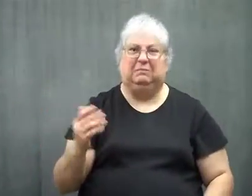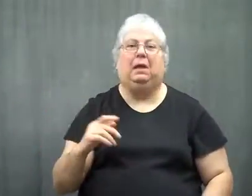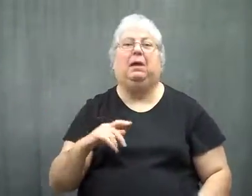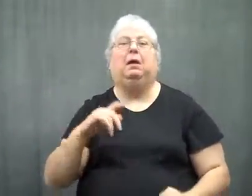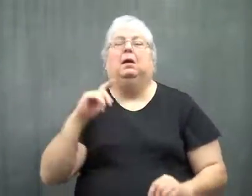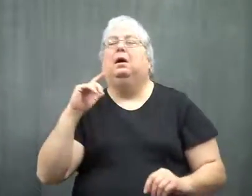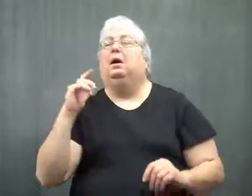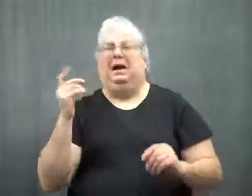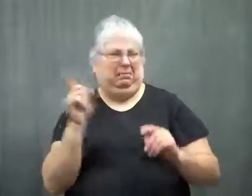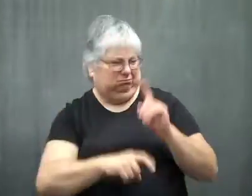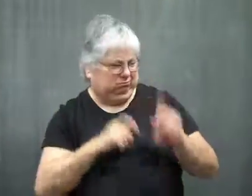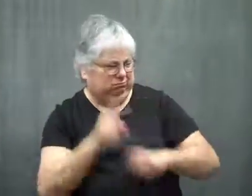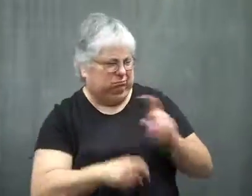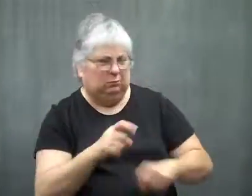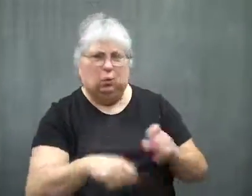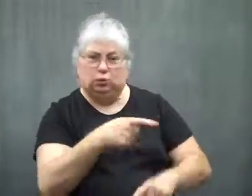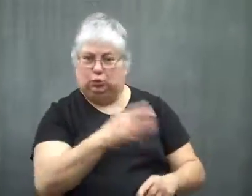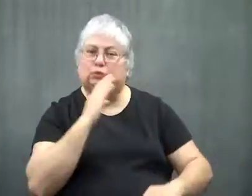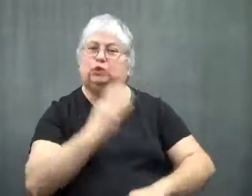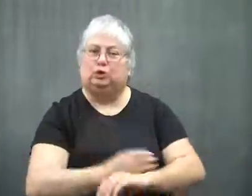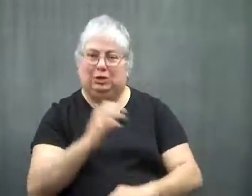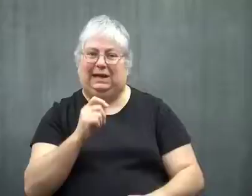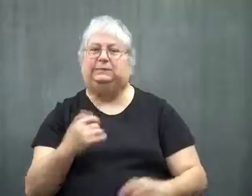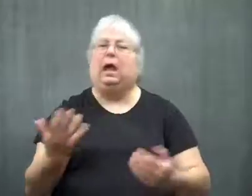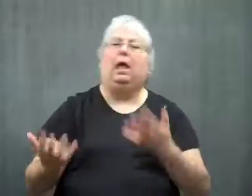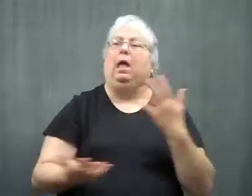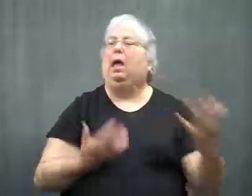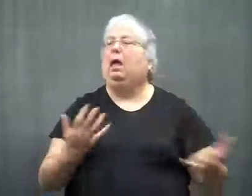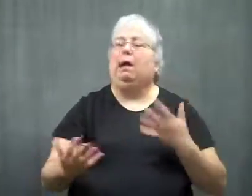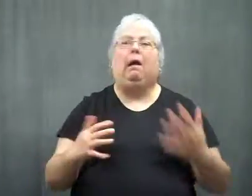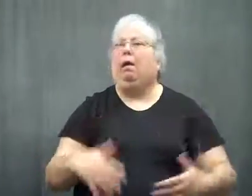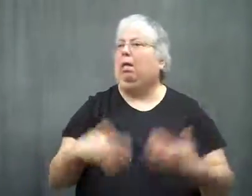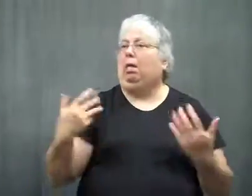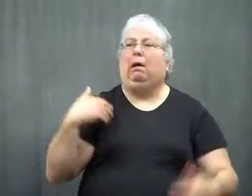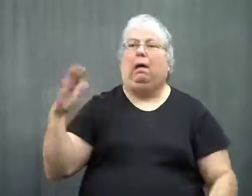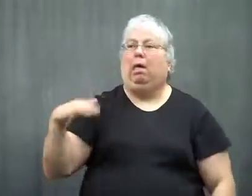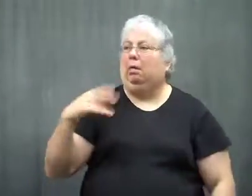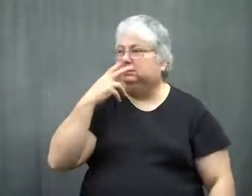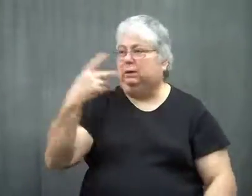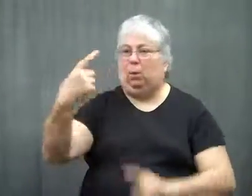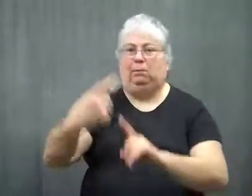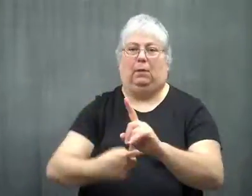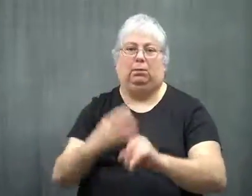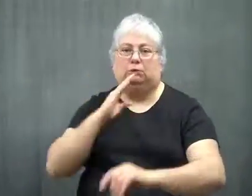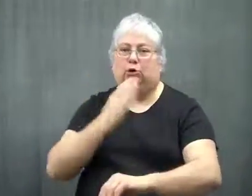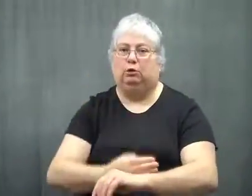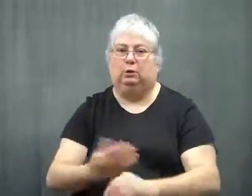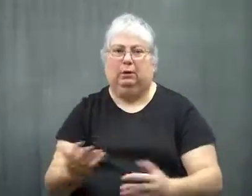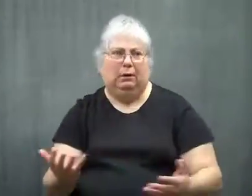They questioned Casey, and she finally admitted she hadn't seen Caylee in a month.